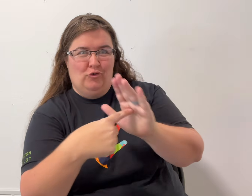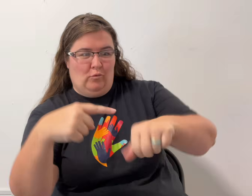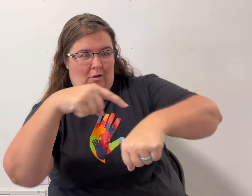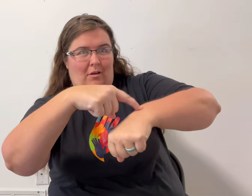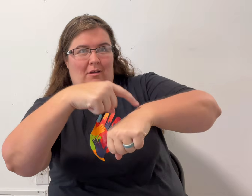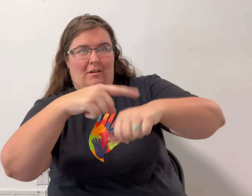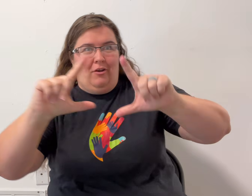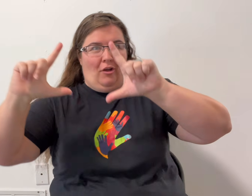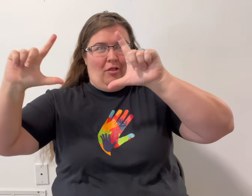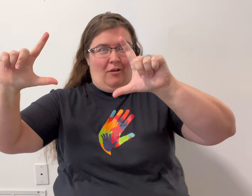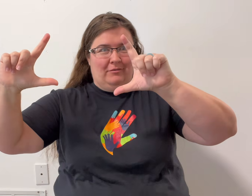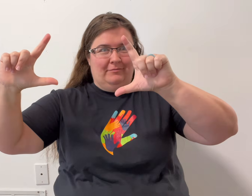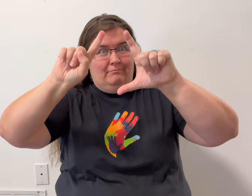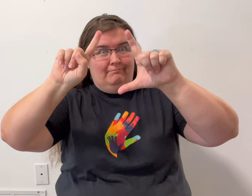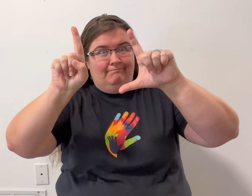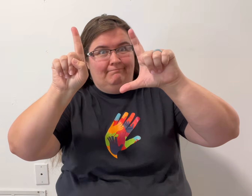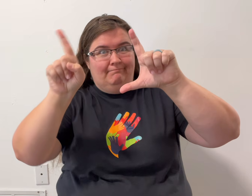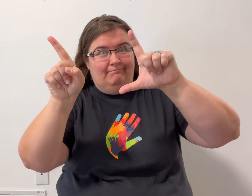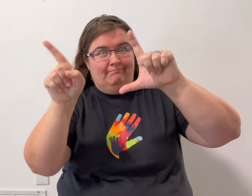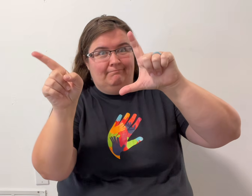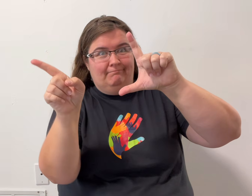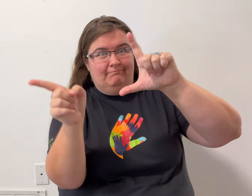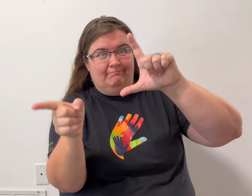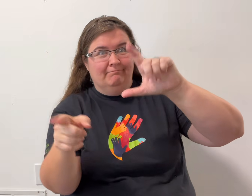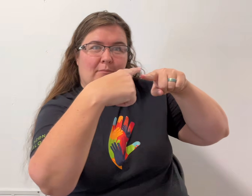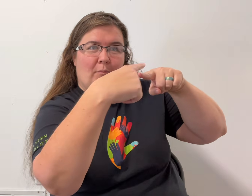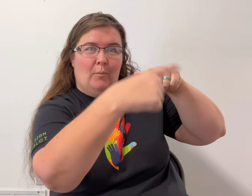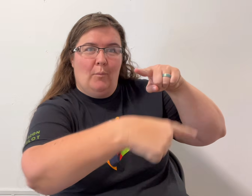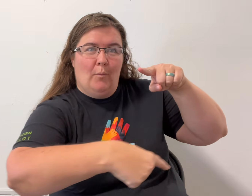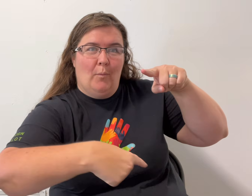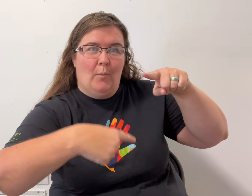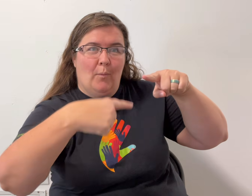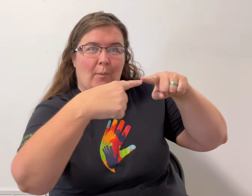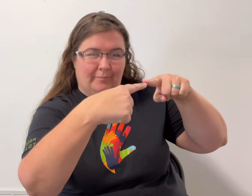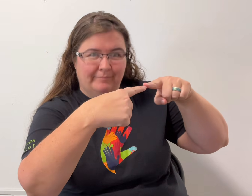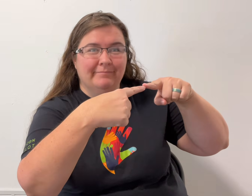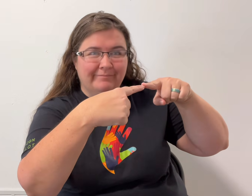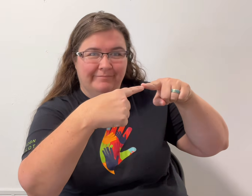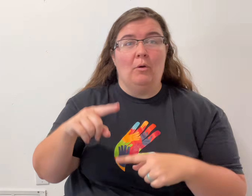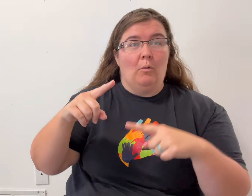It shows a clock (like with moving hands) WHEN shows the face of the clock.